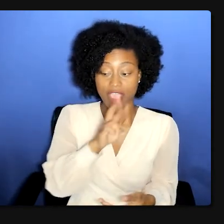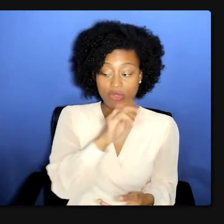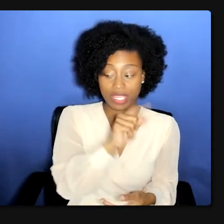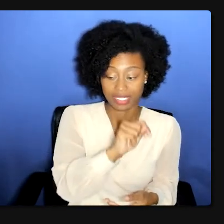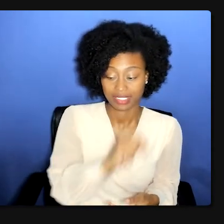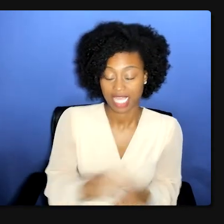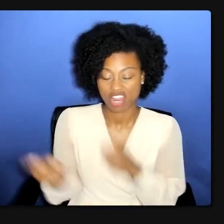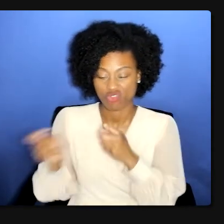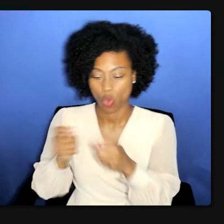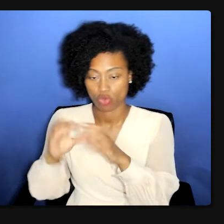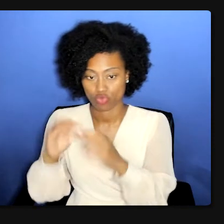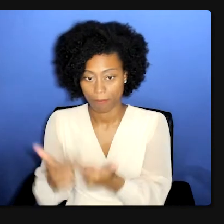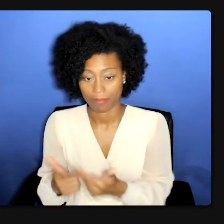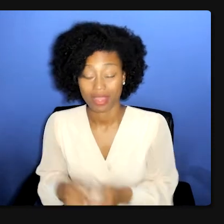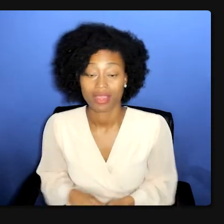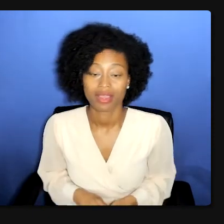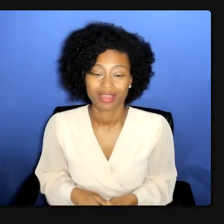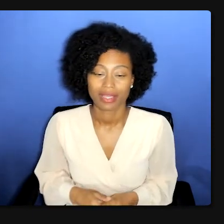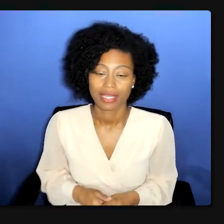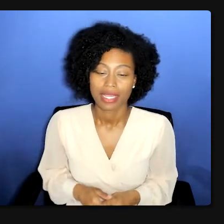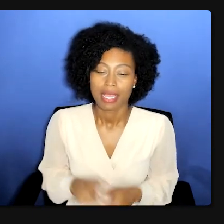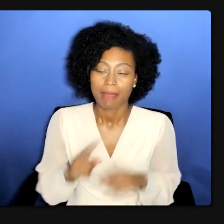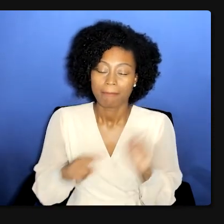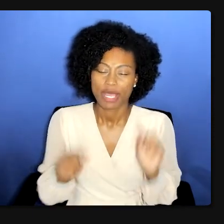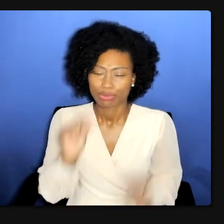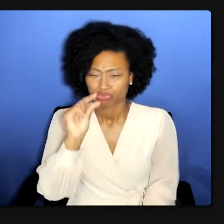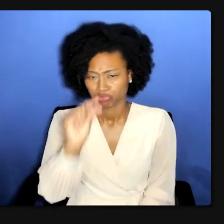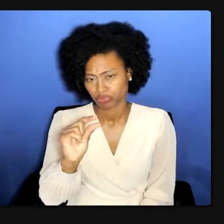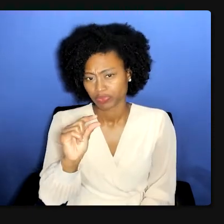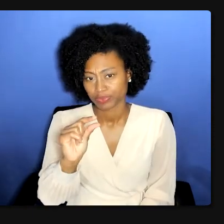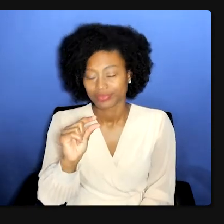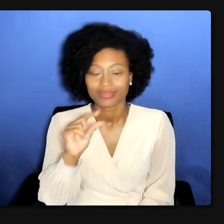and the control group, but very, very marginally.